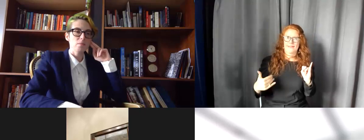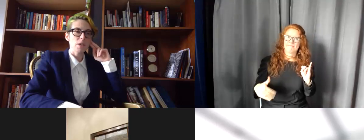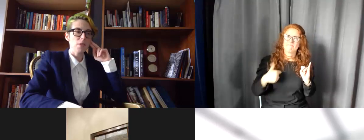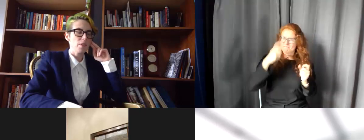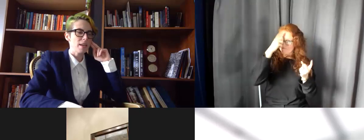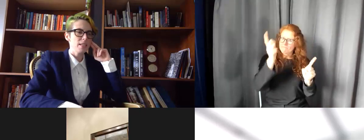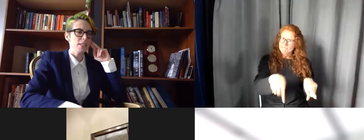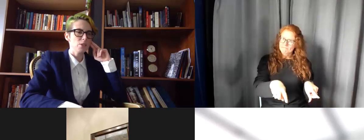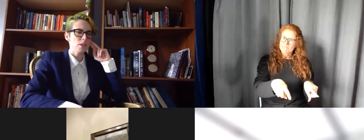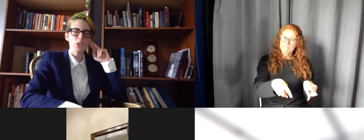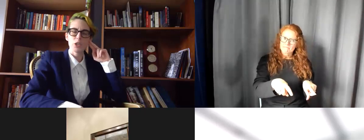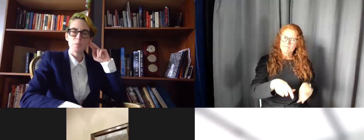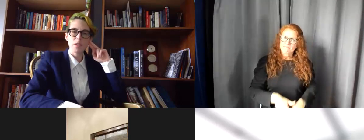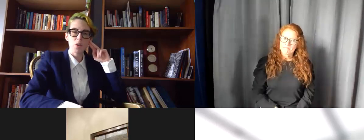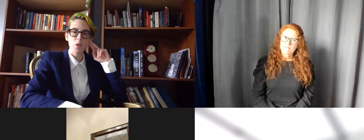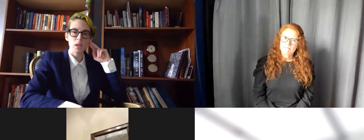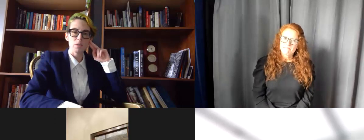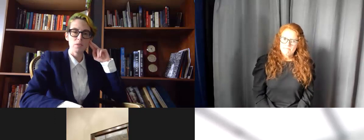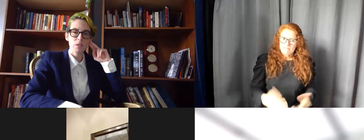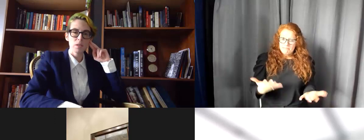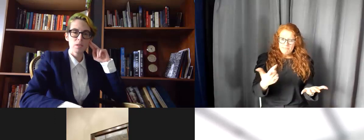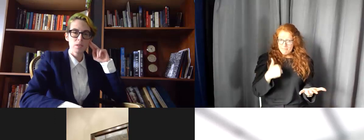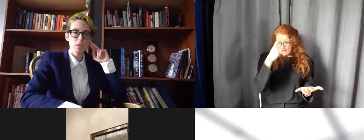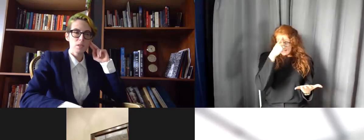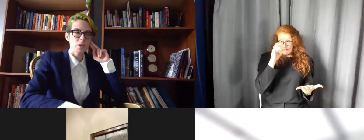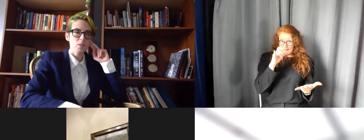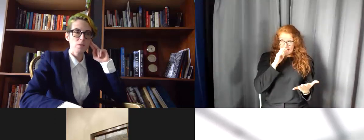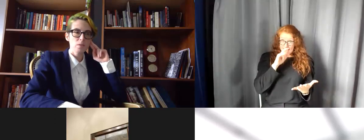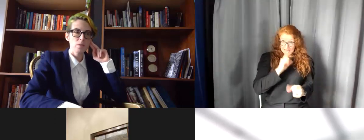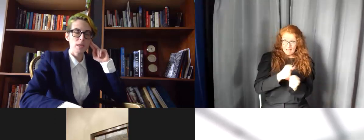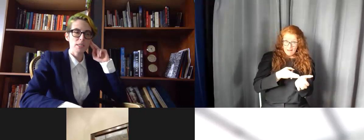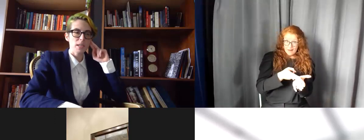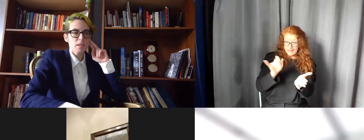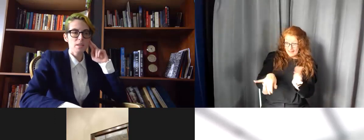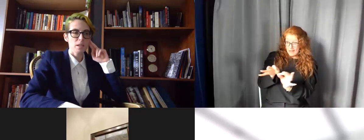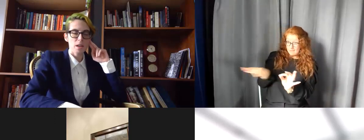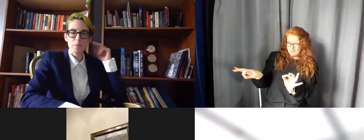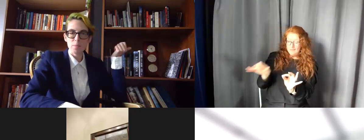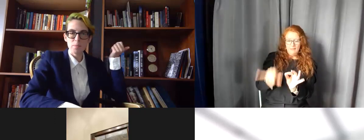Farrah Garland: I think that that is, or at least should be, the goal of you know. Farrah Garland: things like that